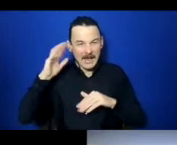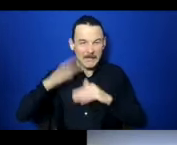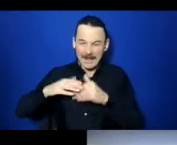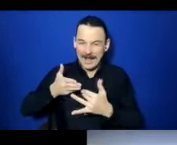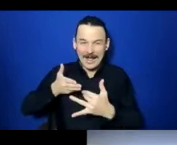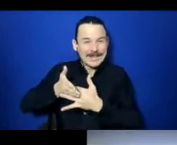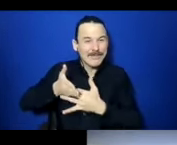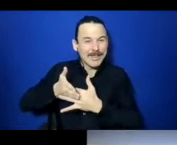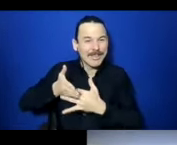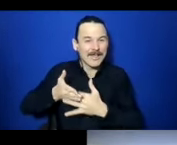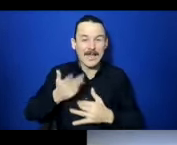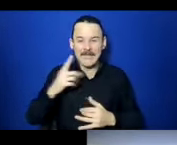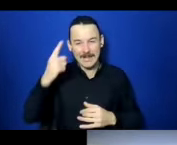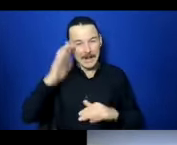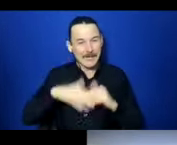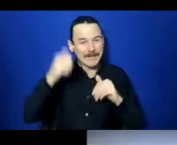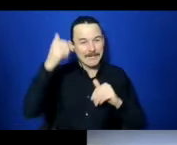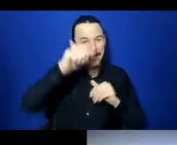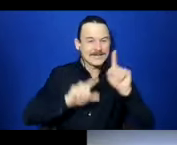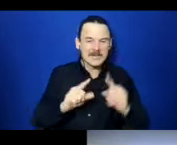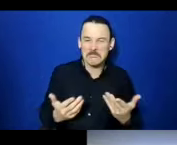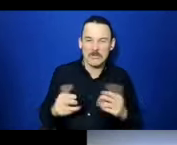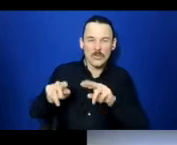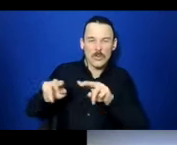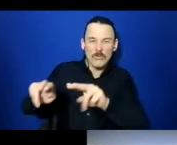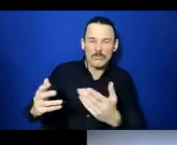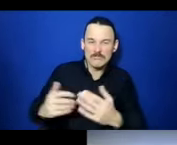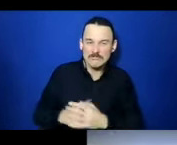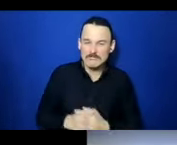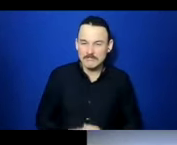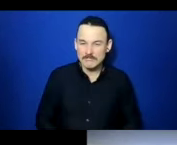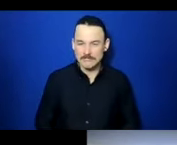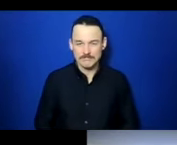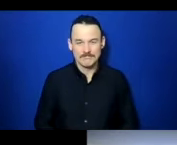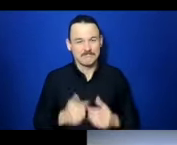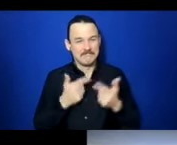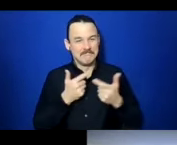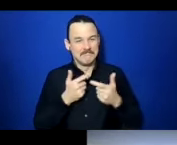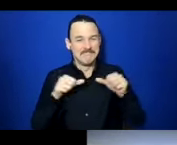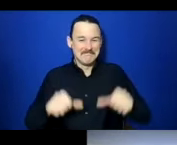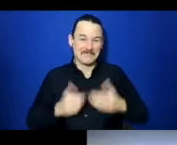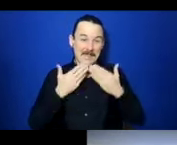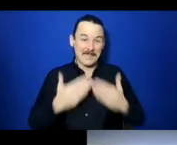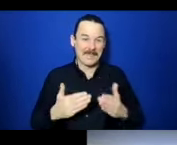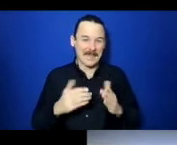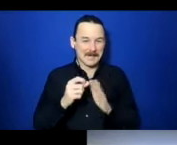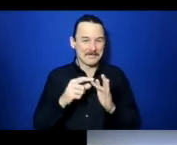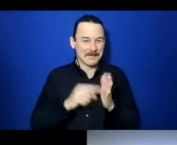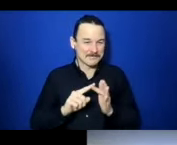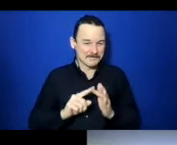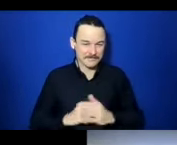[Anna Wright] Okay, thanks Pete. Well my my opinion on that but it's what you said before. Is